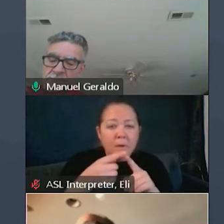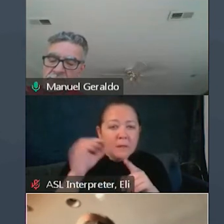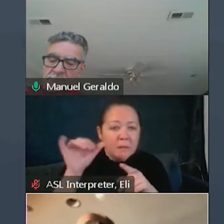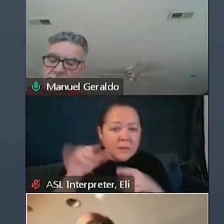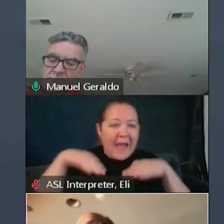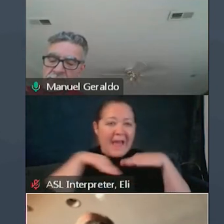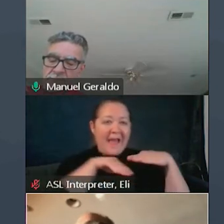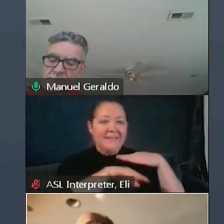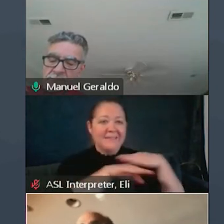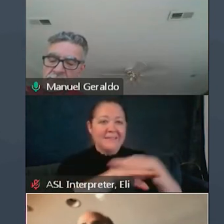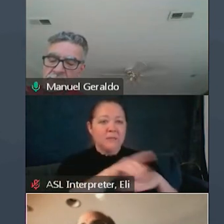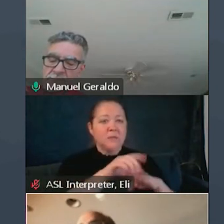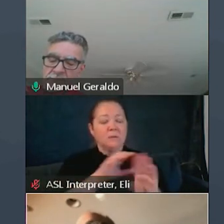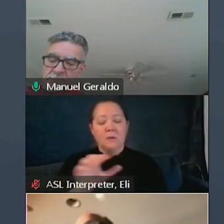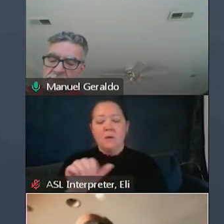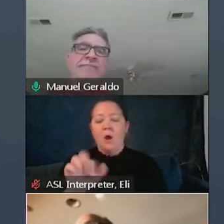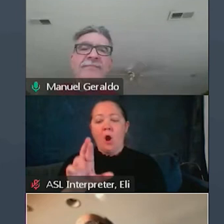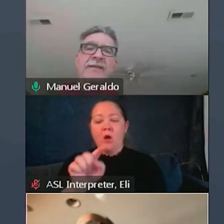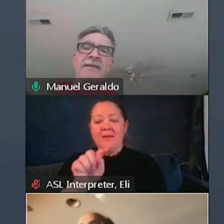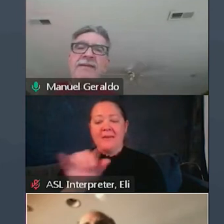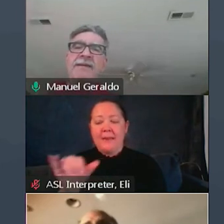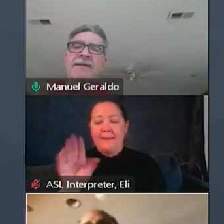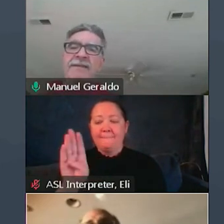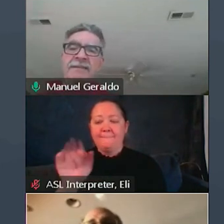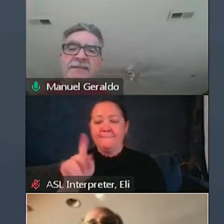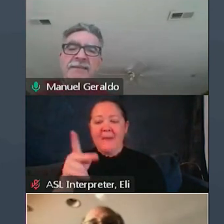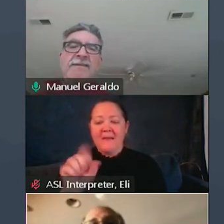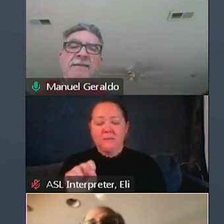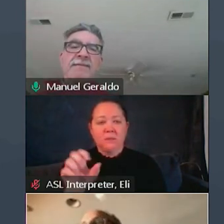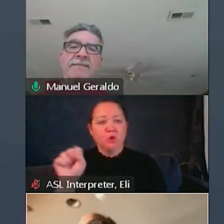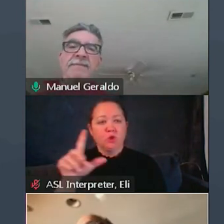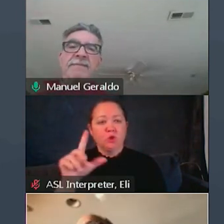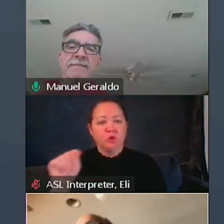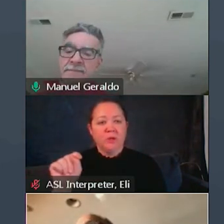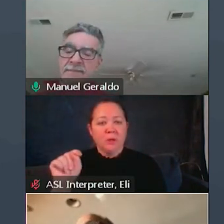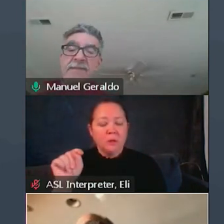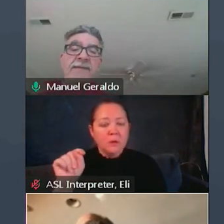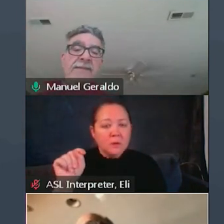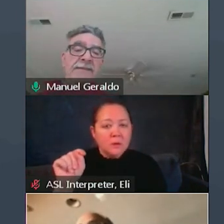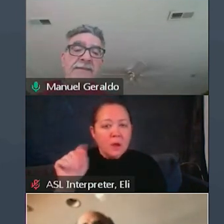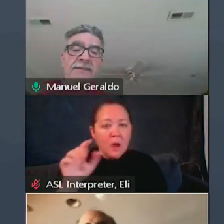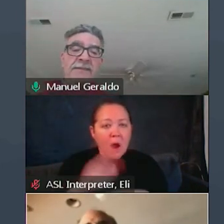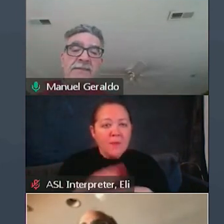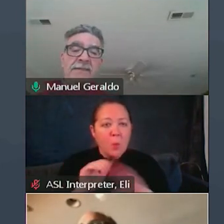There is surface parking on the West end of the building. And I did want to make a note that you can see on the aerial